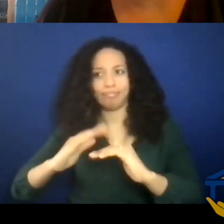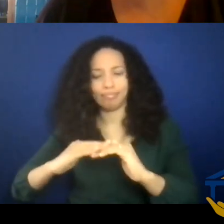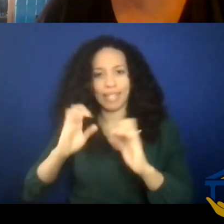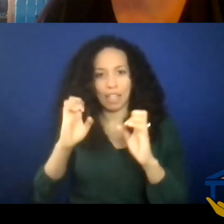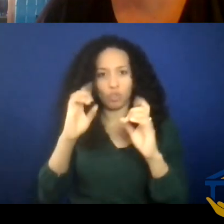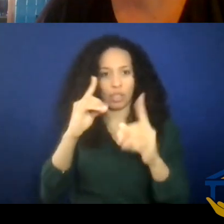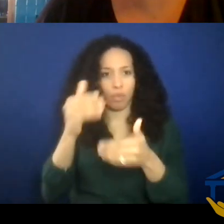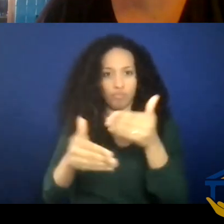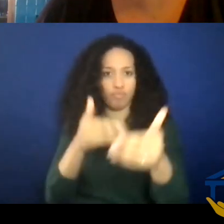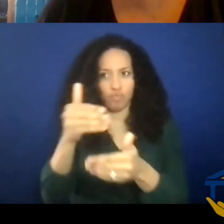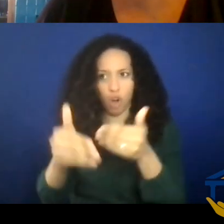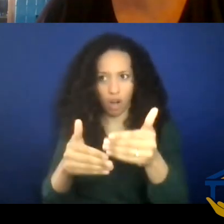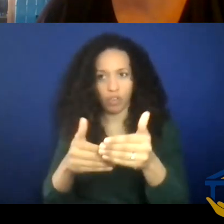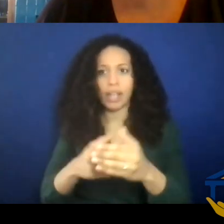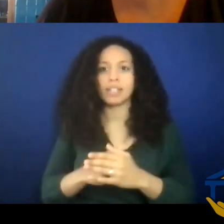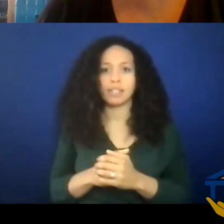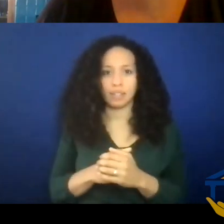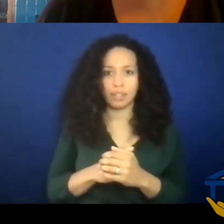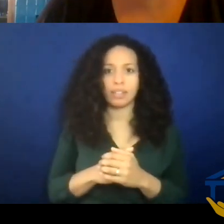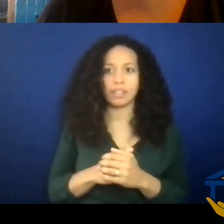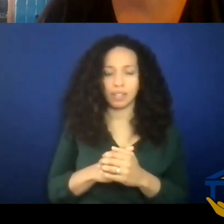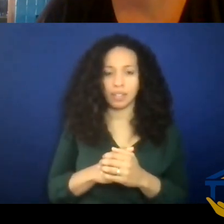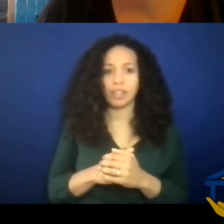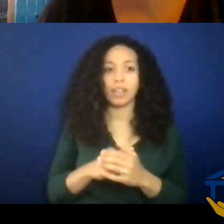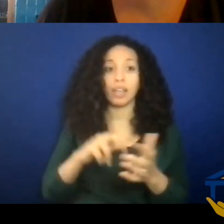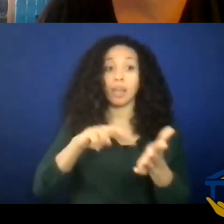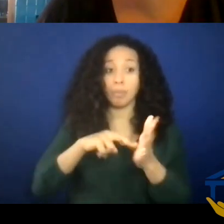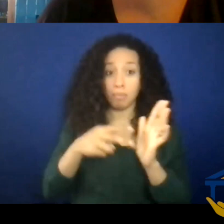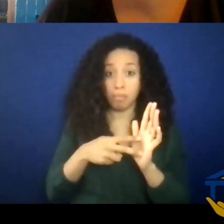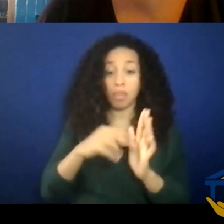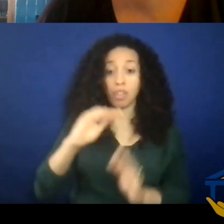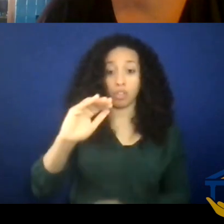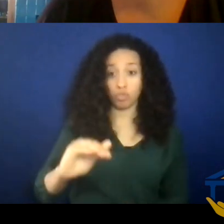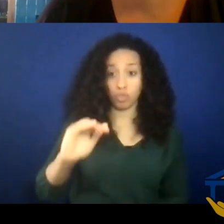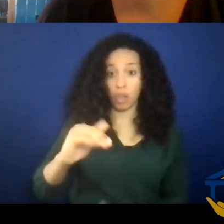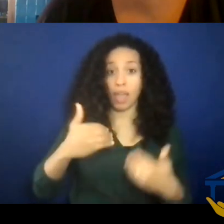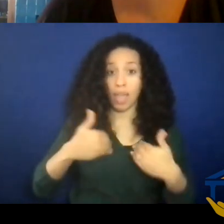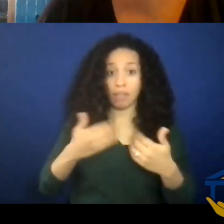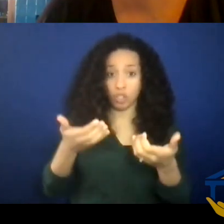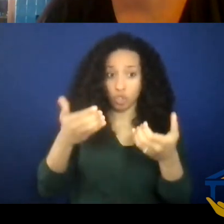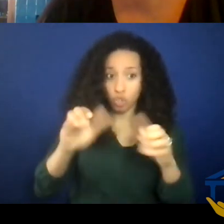It means that the child should have a chance to meet challenging objectives,